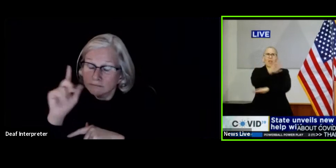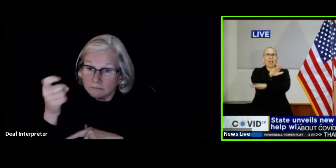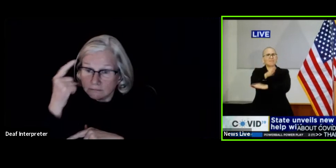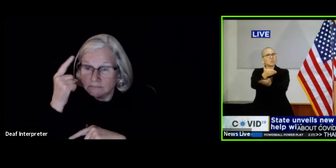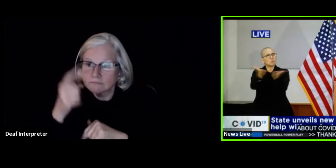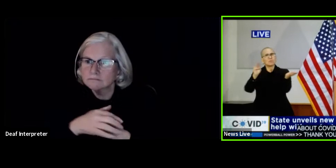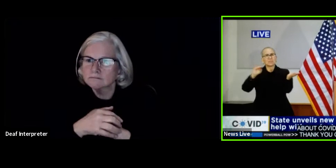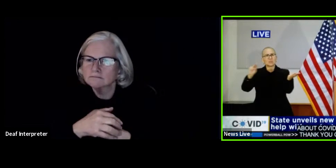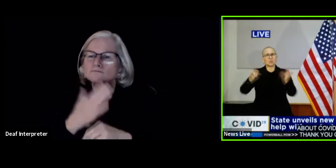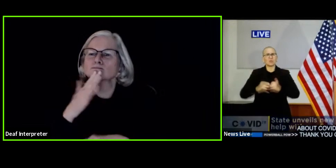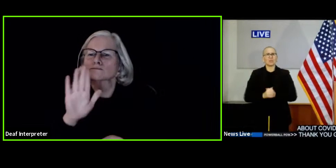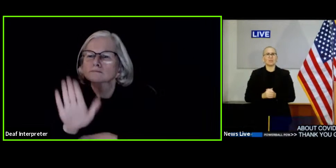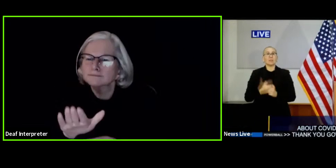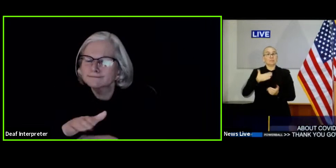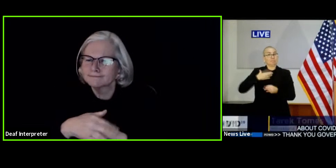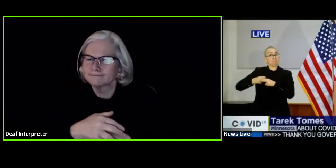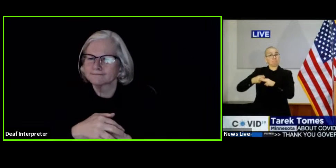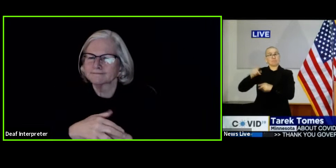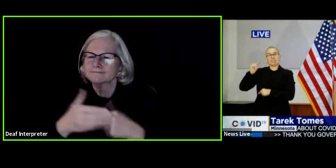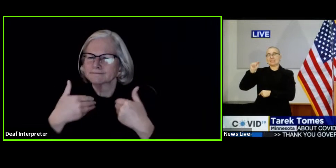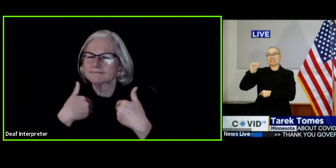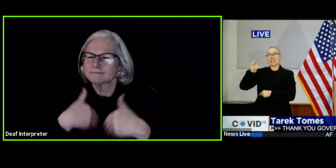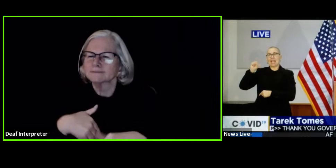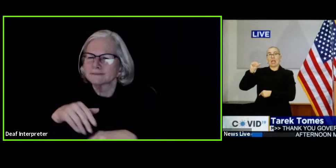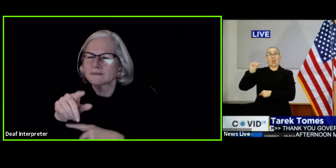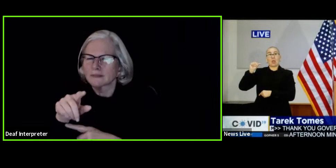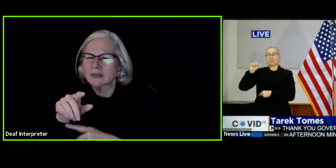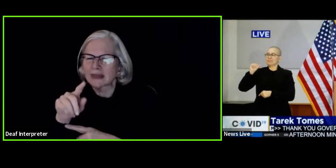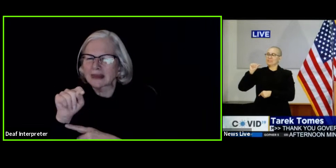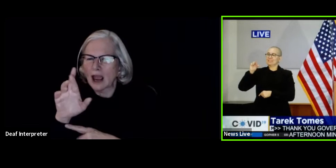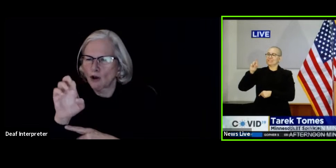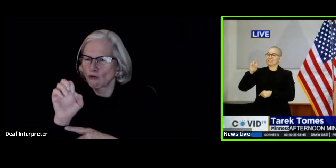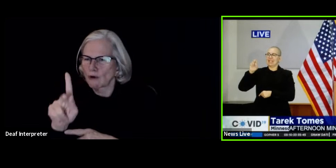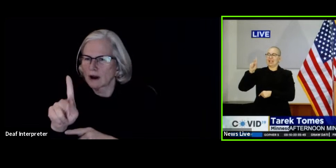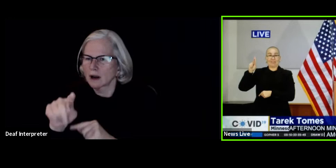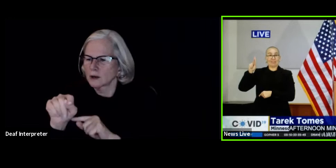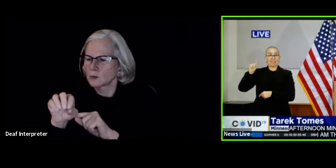TO MINNESOTA MNIT COMMISSIONER TOMES TO TALK ABOUT COVIDaware. ≫ THANK YOU, GOVERNOR. AND GOOD AFTERNOON, MINNESOTANS.